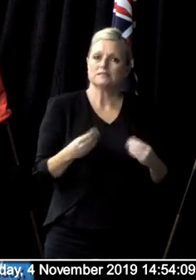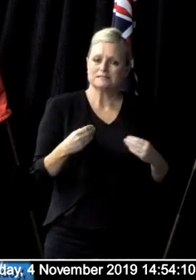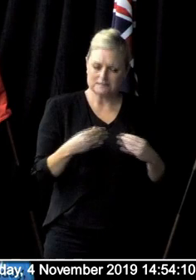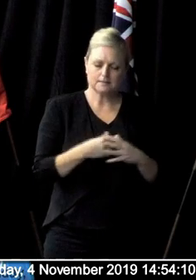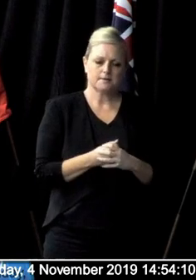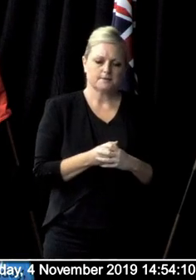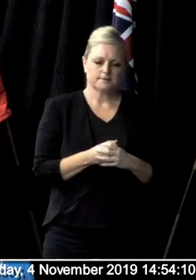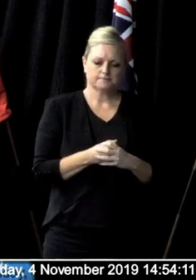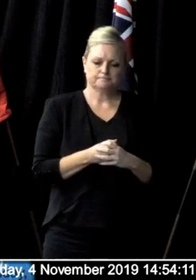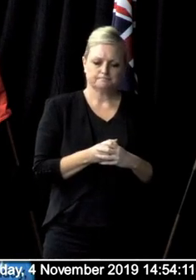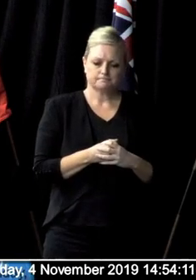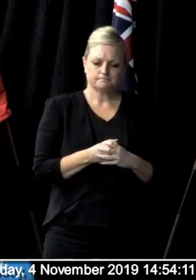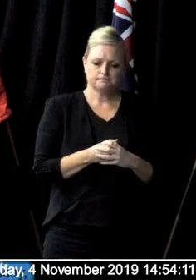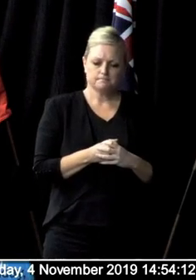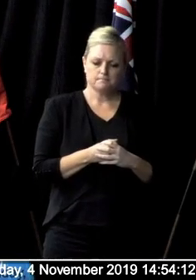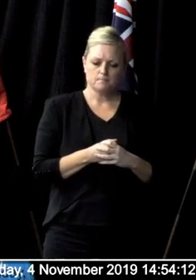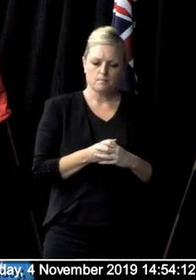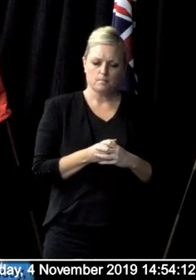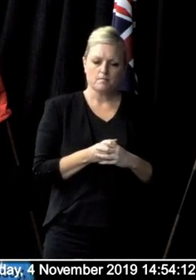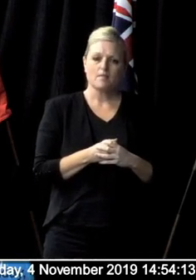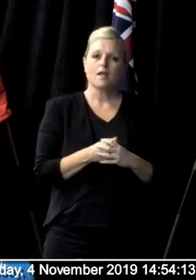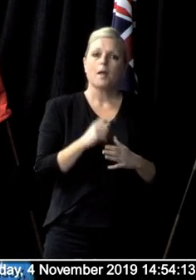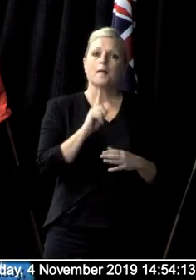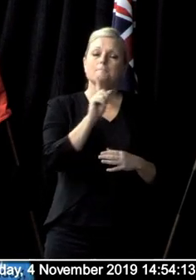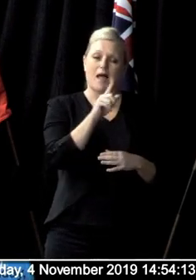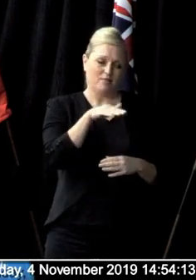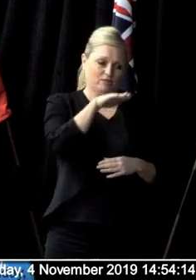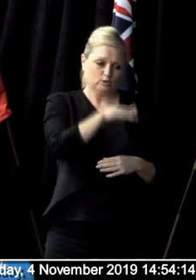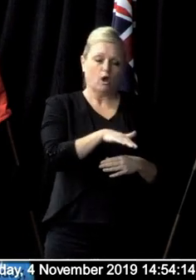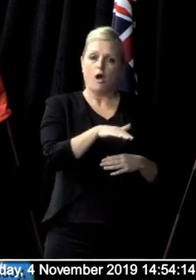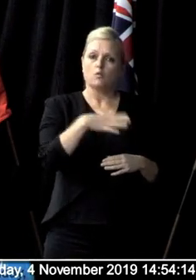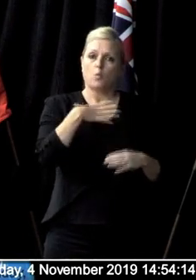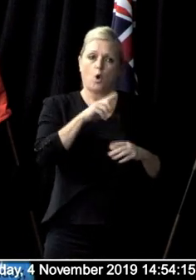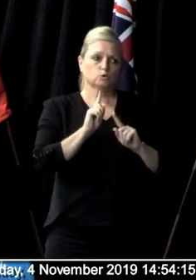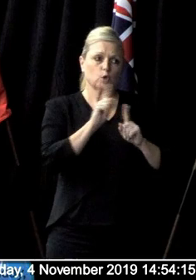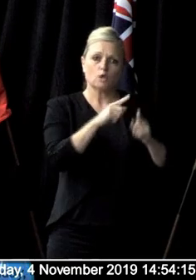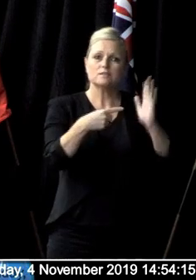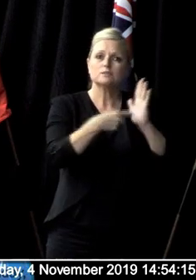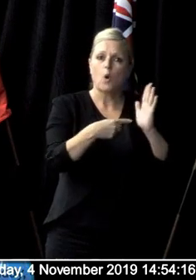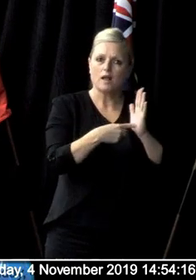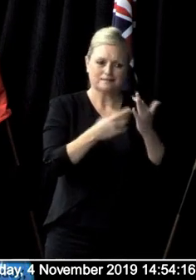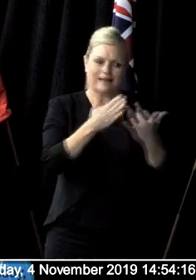The disability toilet couldn't be accessed because it was being used as a storeroom,